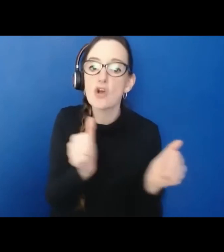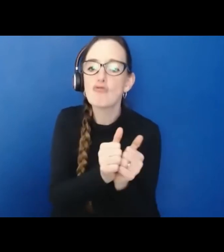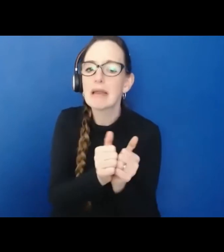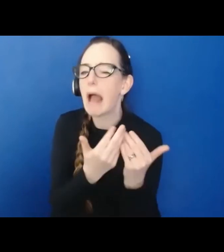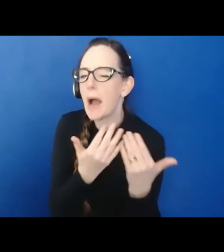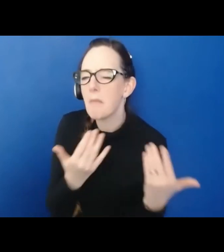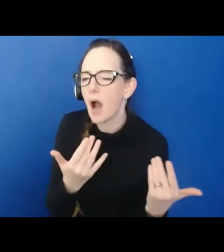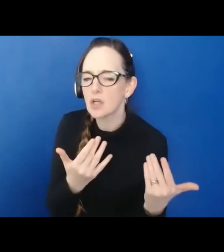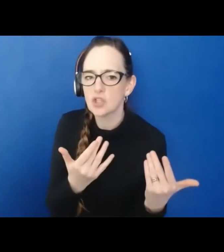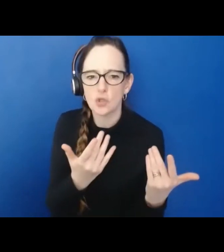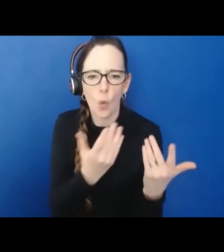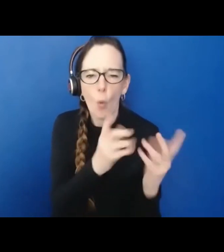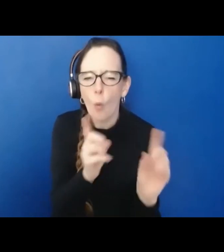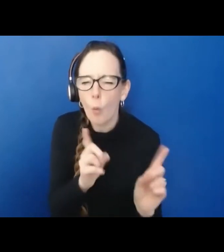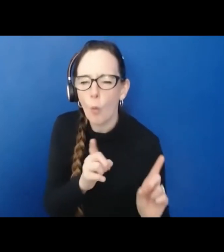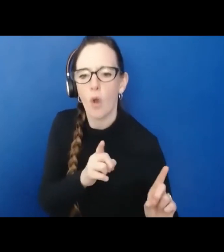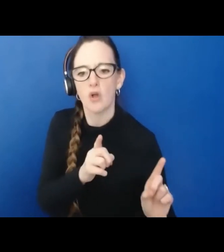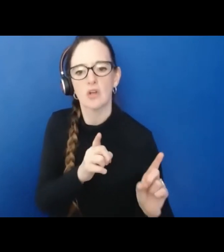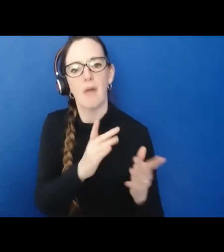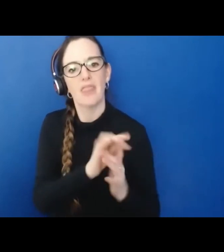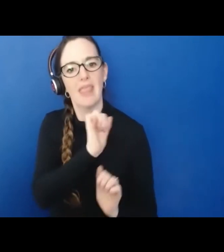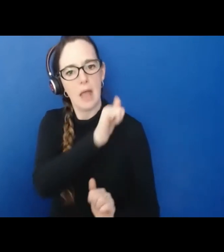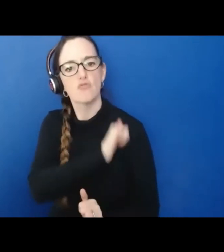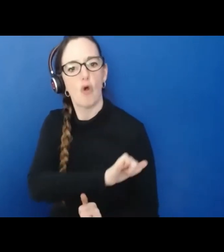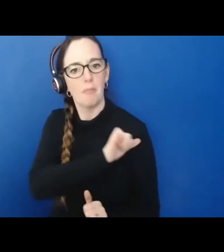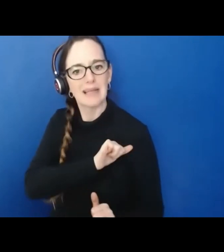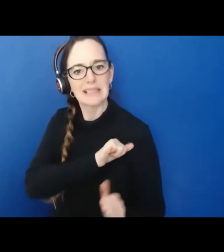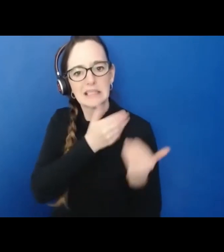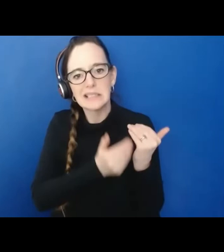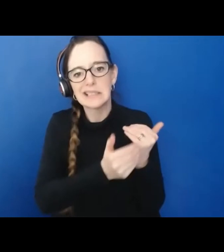in each pledge which goes over a year. And each resource is given a kind of credit